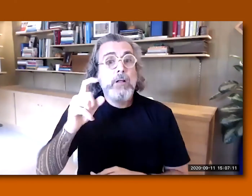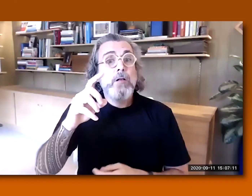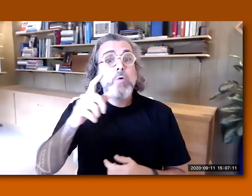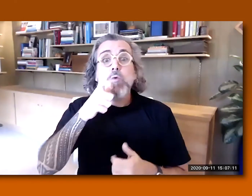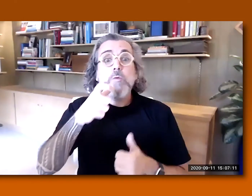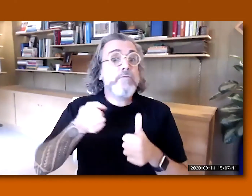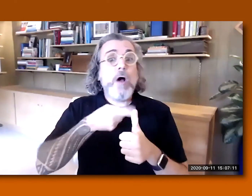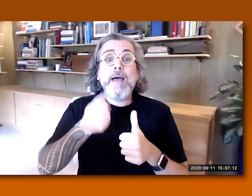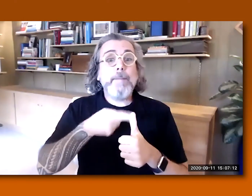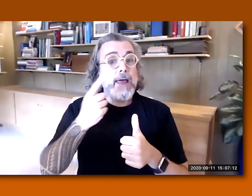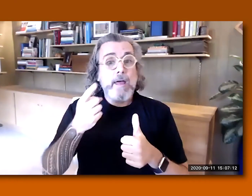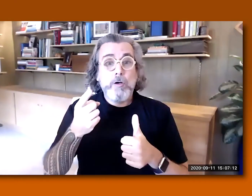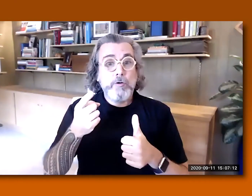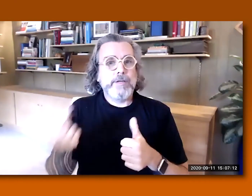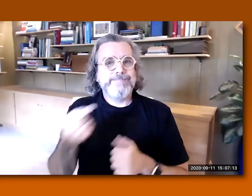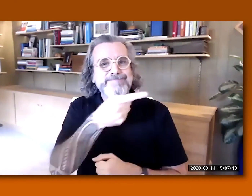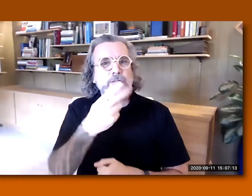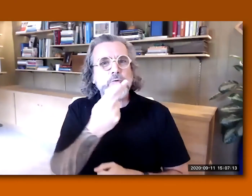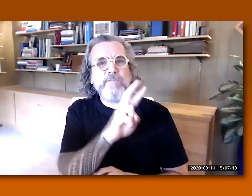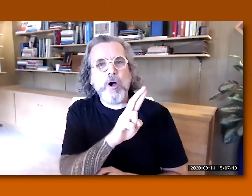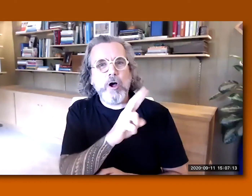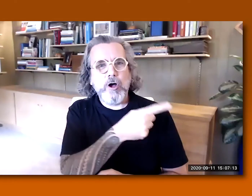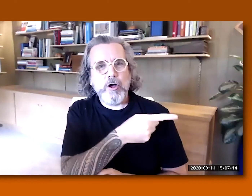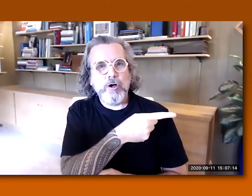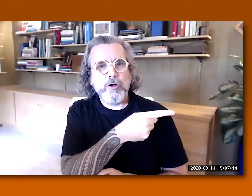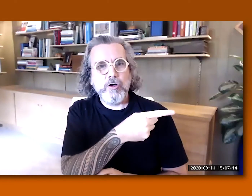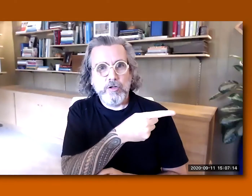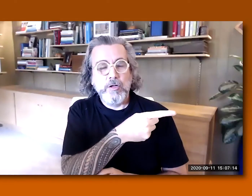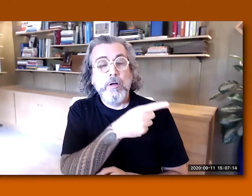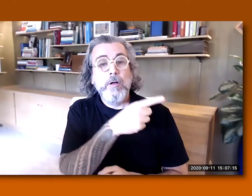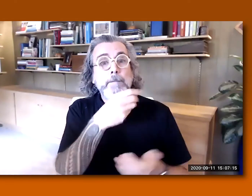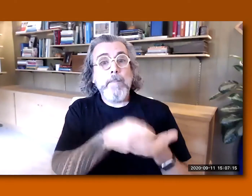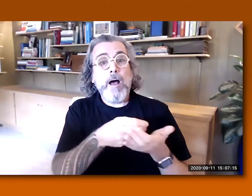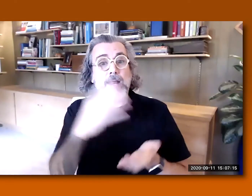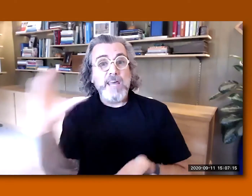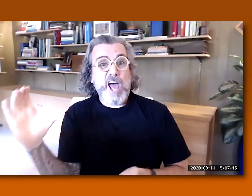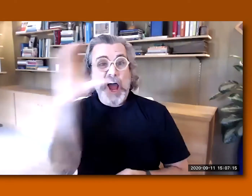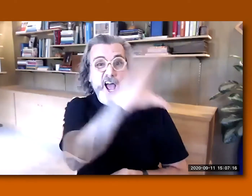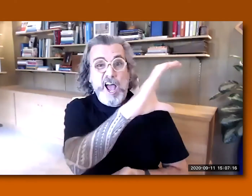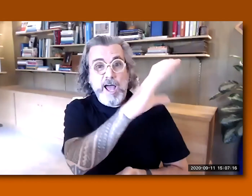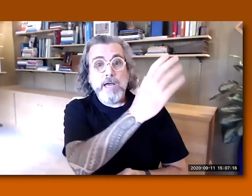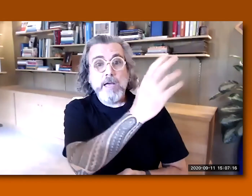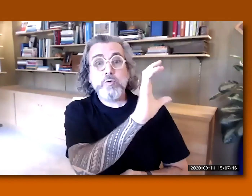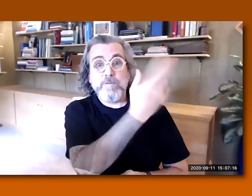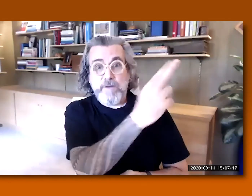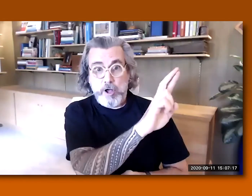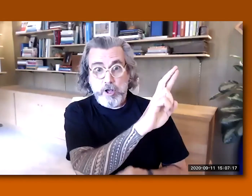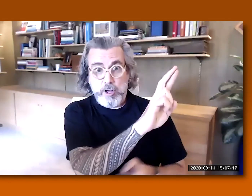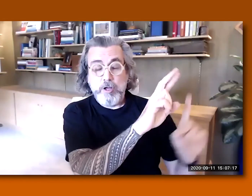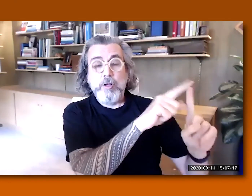from the National Institutes of Health, and the primary grant recipient is the University of Rochester,